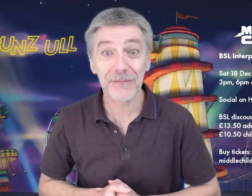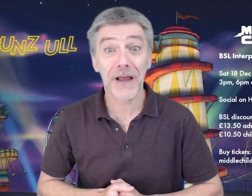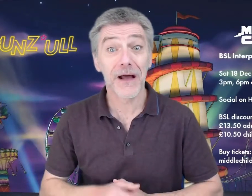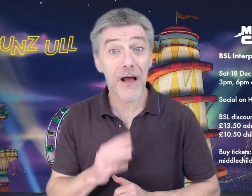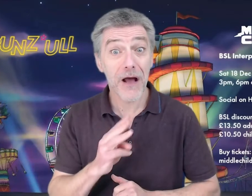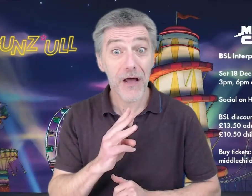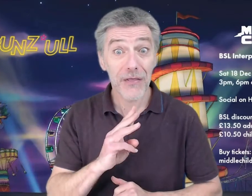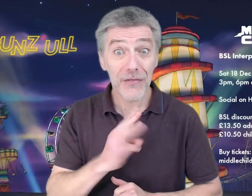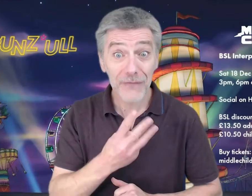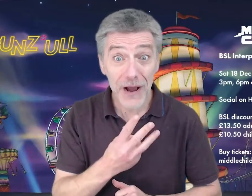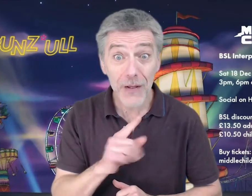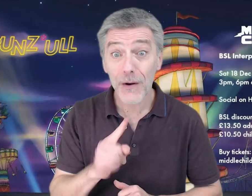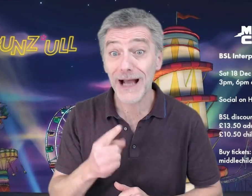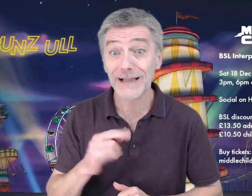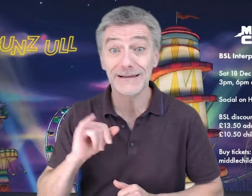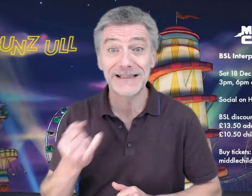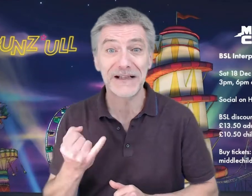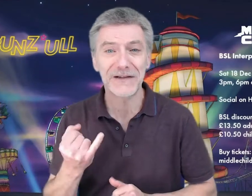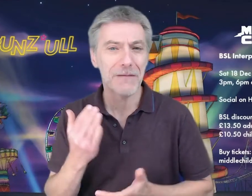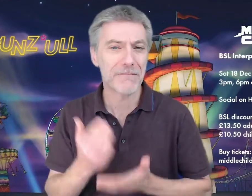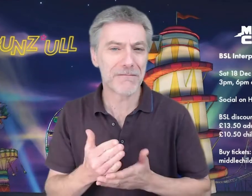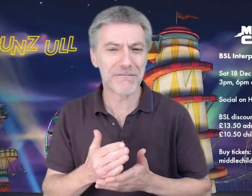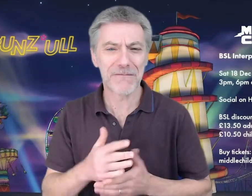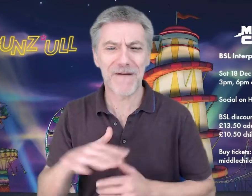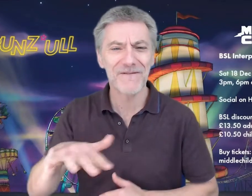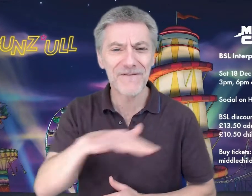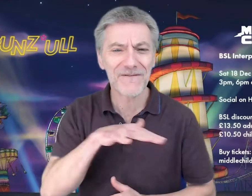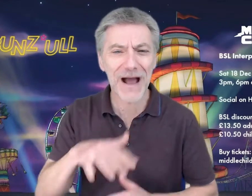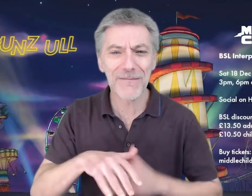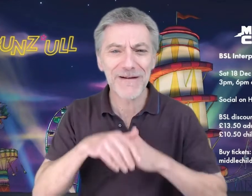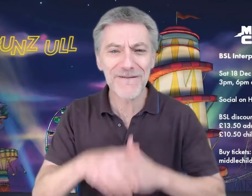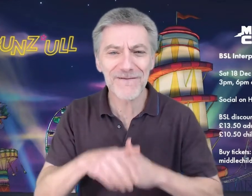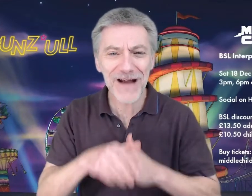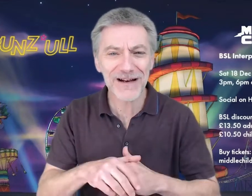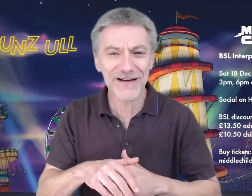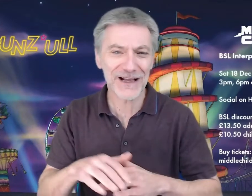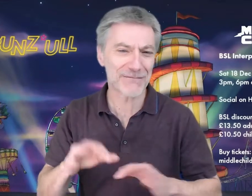The 3pm and 6pm are family-friendly shows